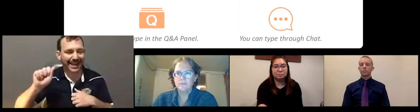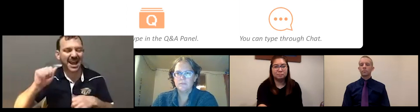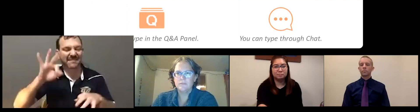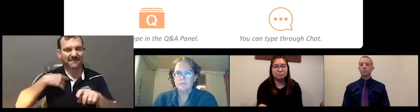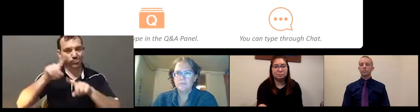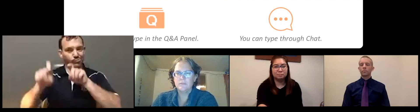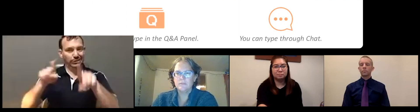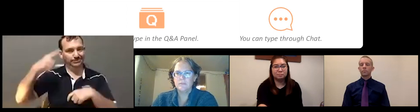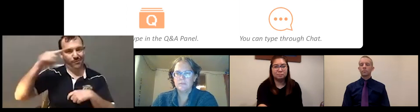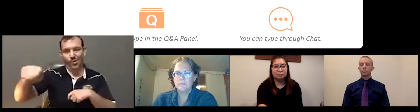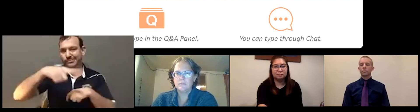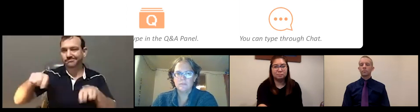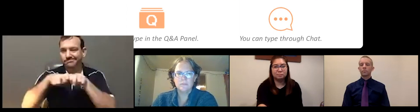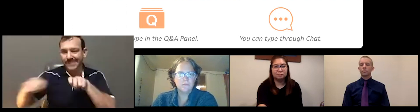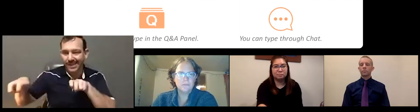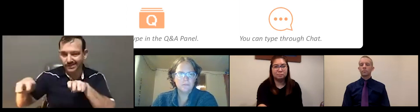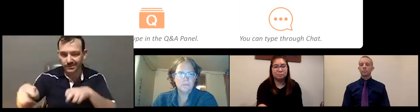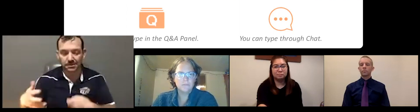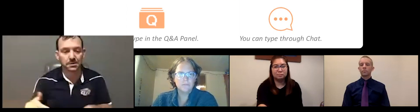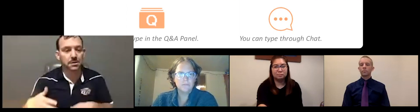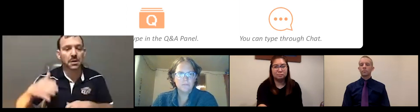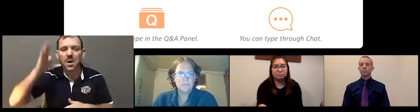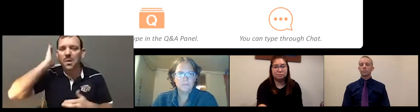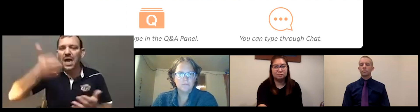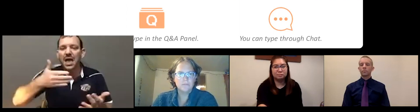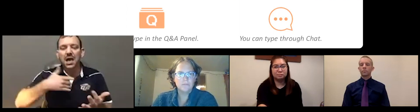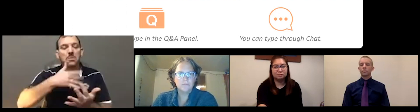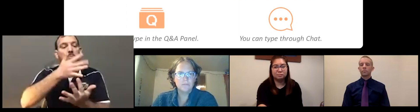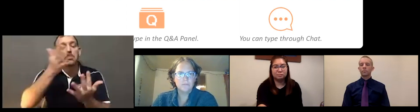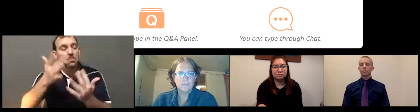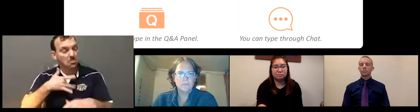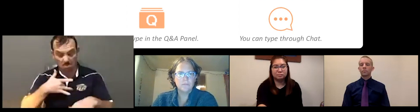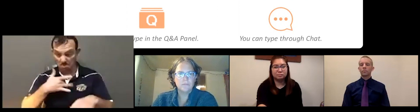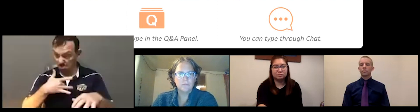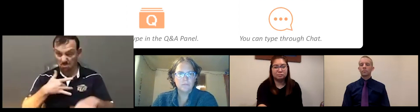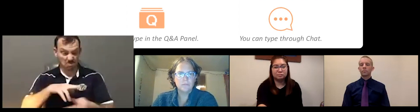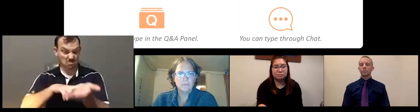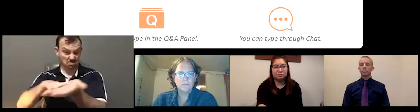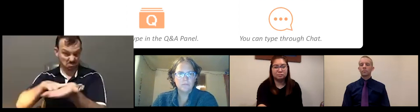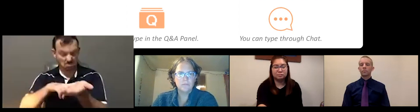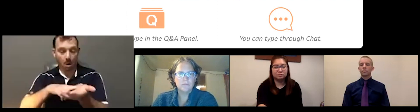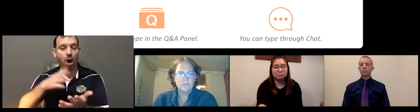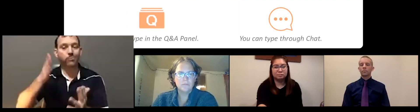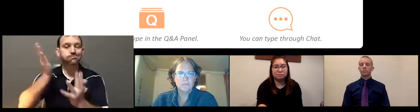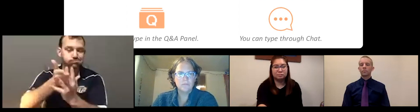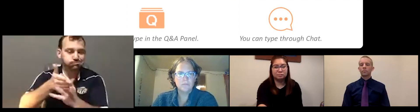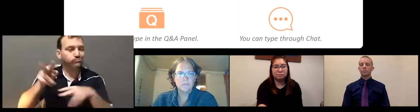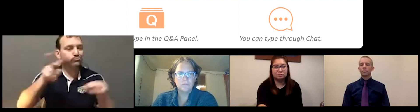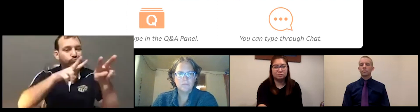if you have any questions for the panelists. We will also get polls from the members of the audience.